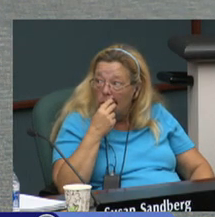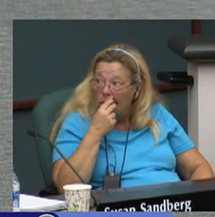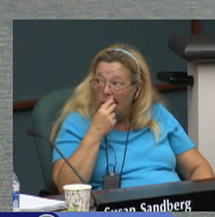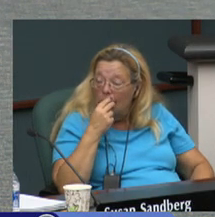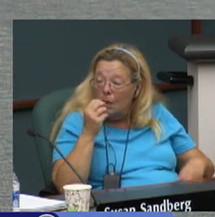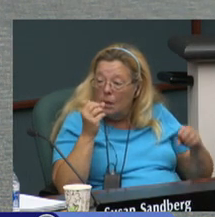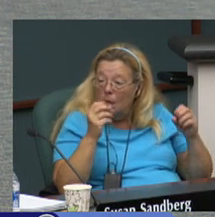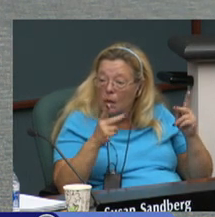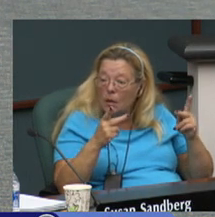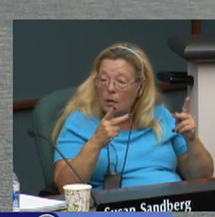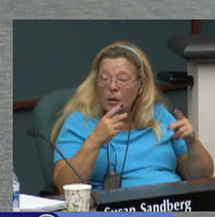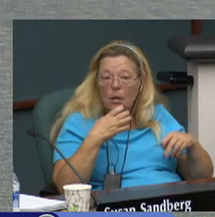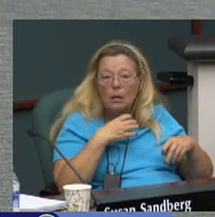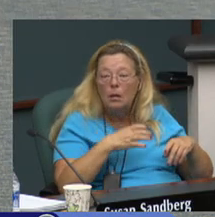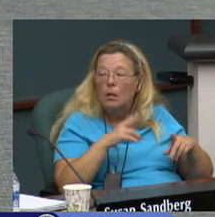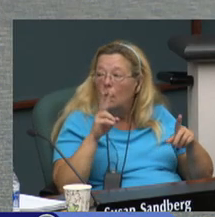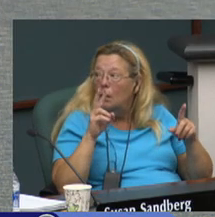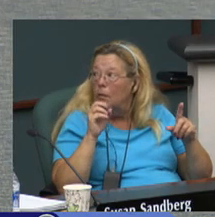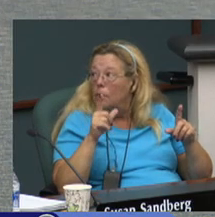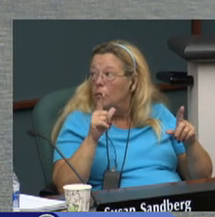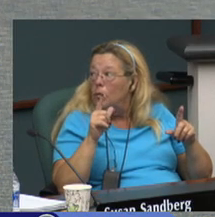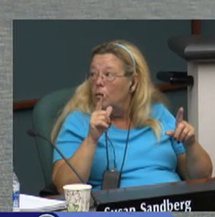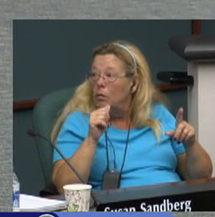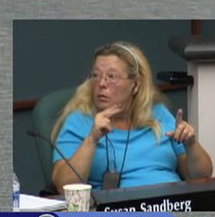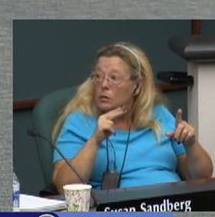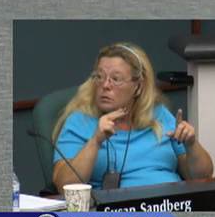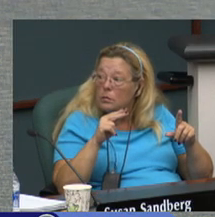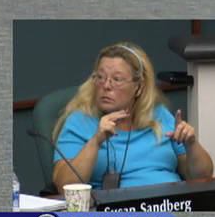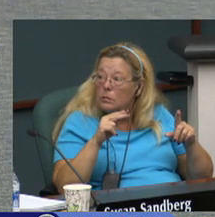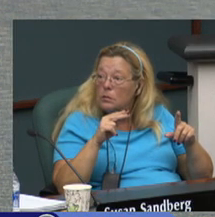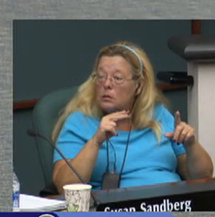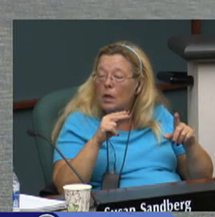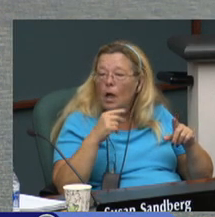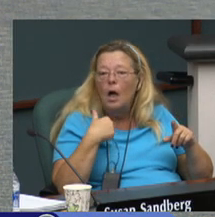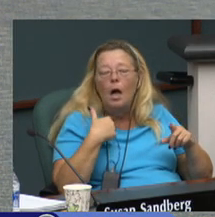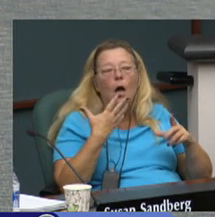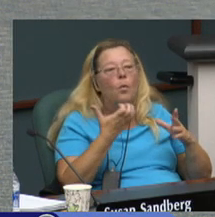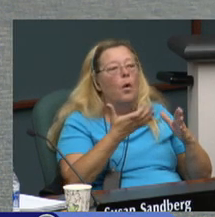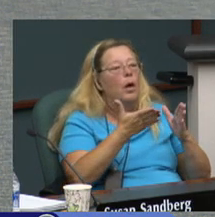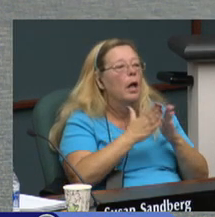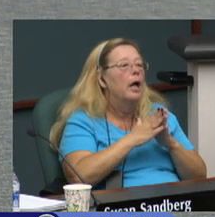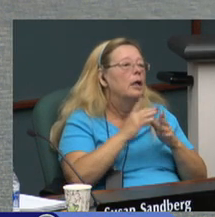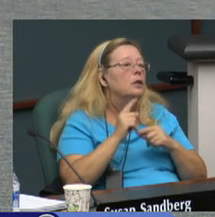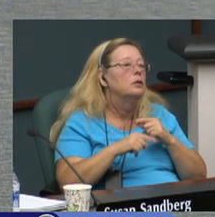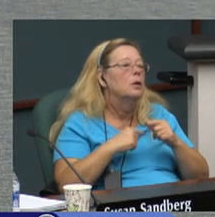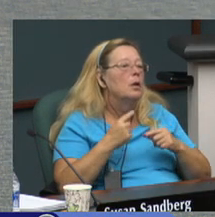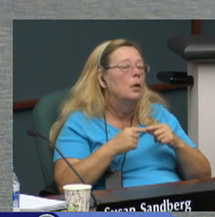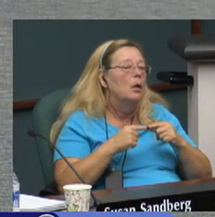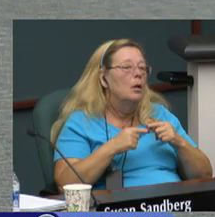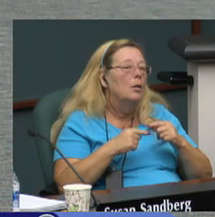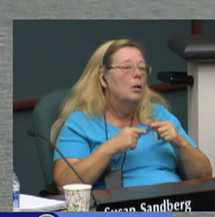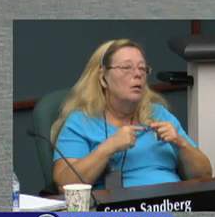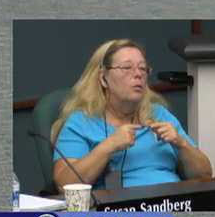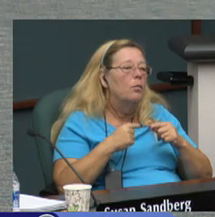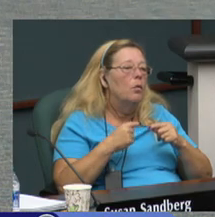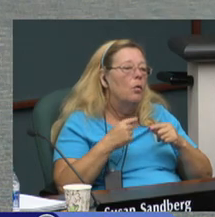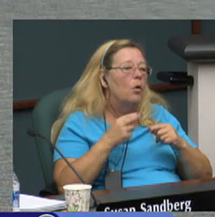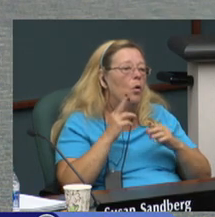councilmember Voland I wanted to ask about the role that Historic